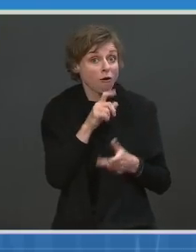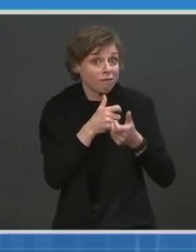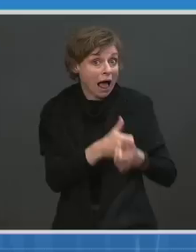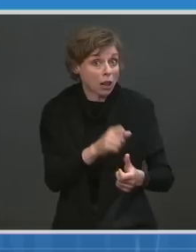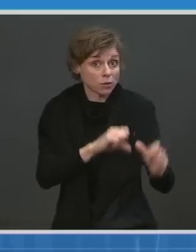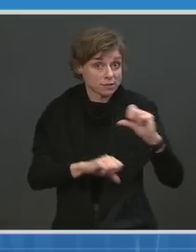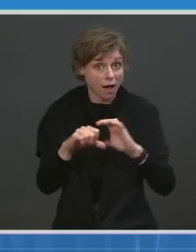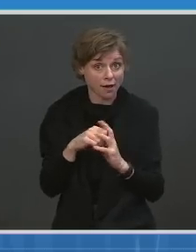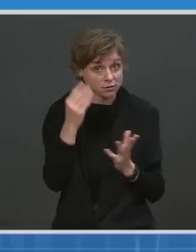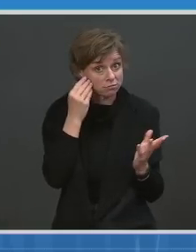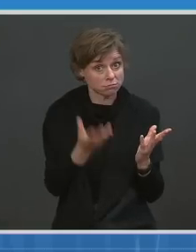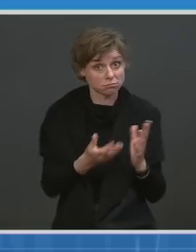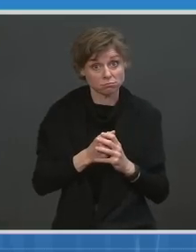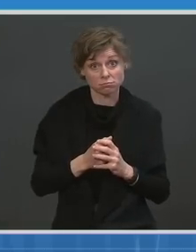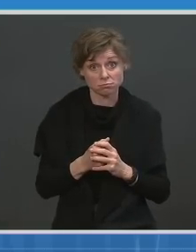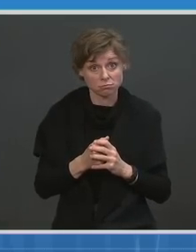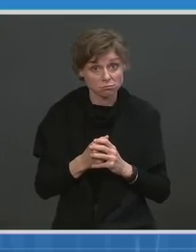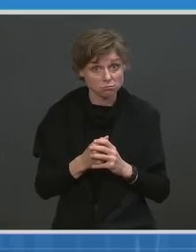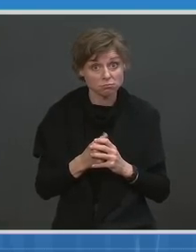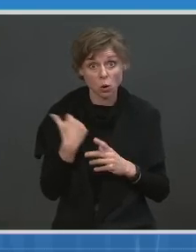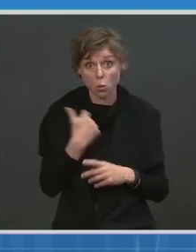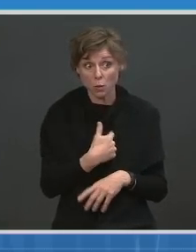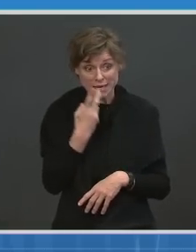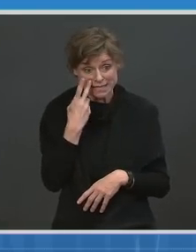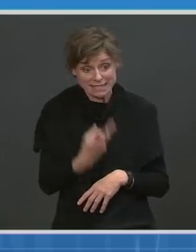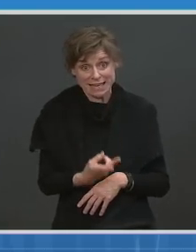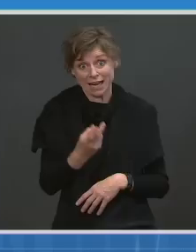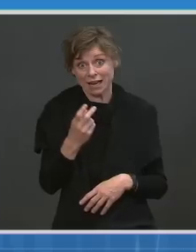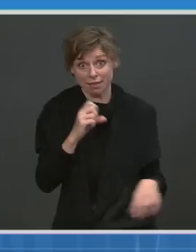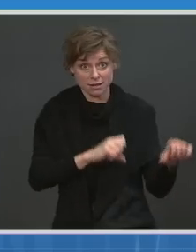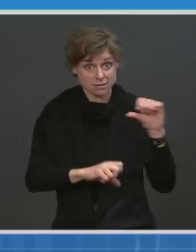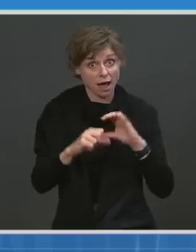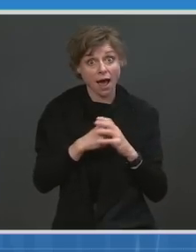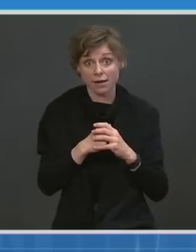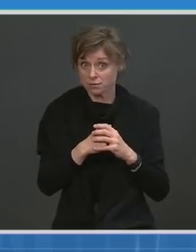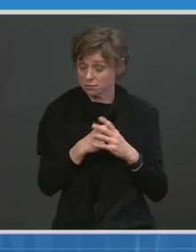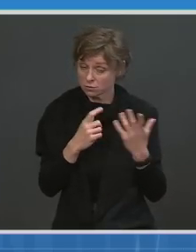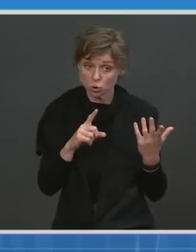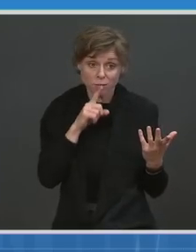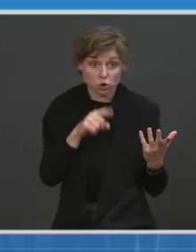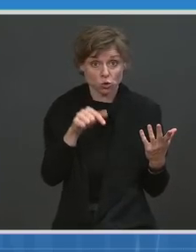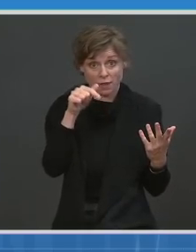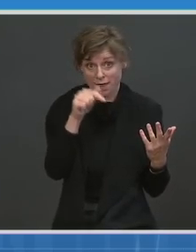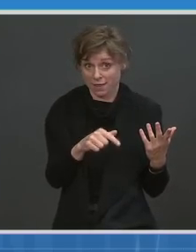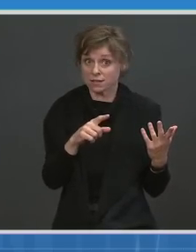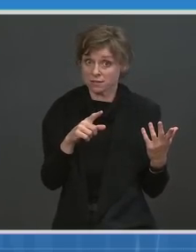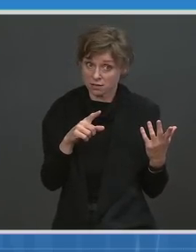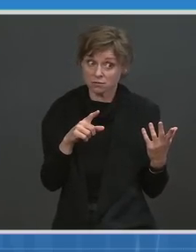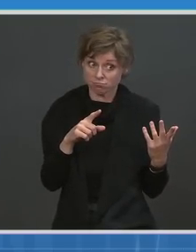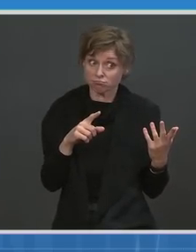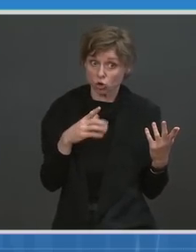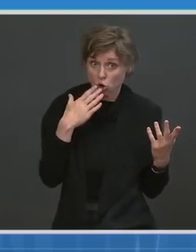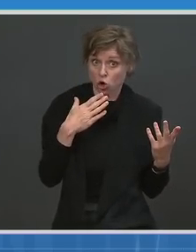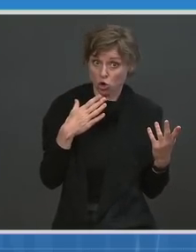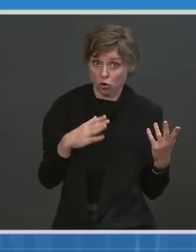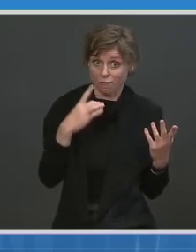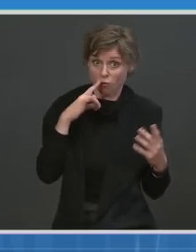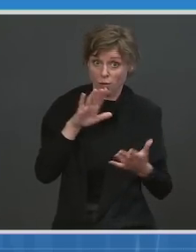and we've seen the science to make -- to ensure that this is safe for those schools. Our strategies for mitigation,